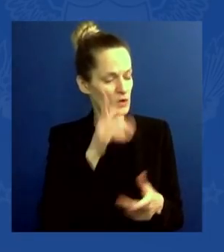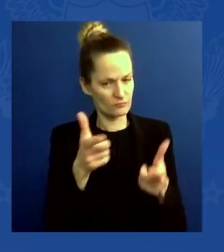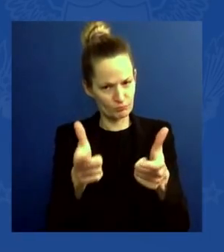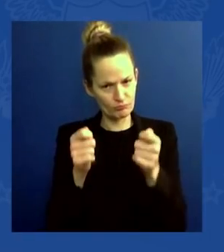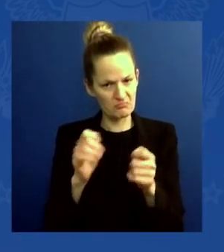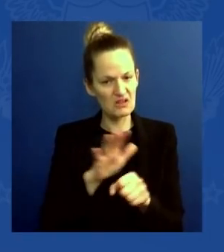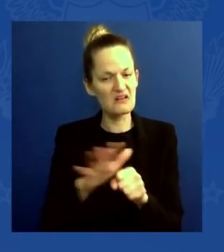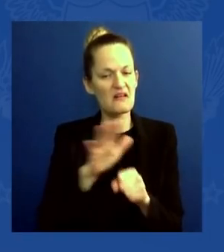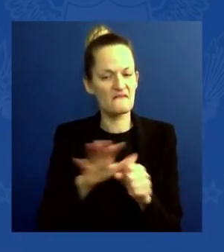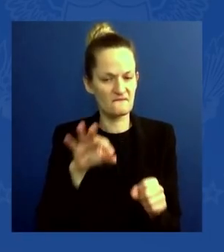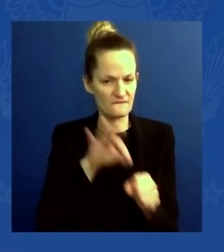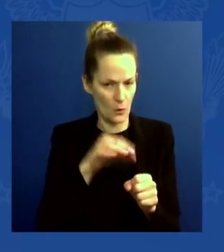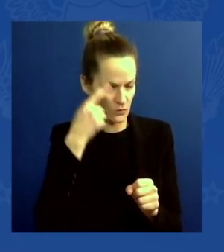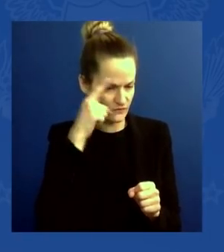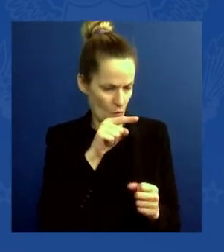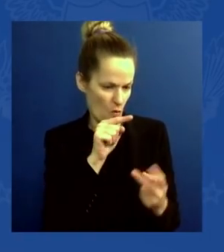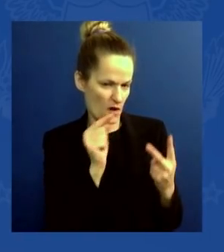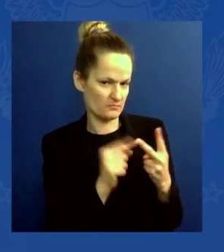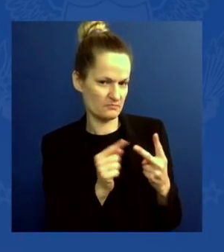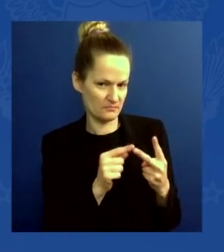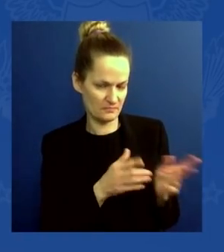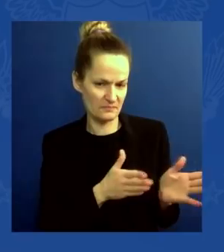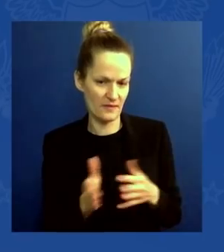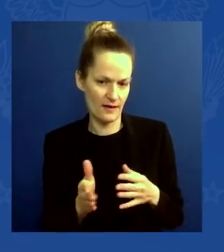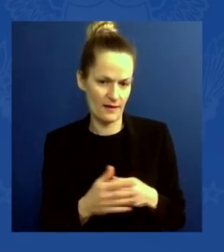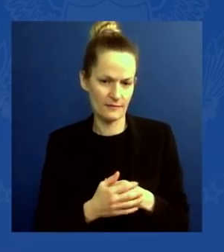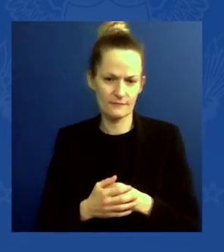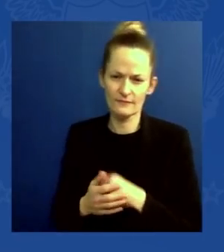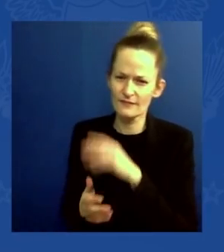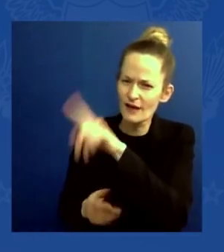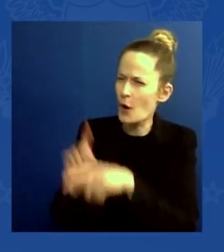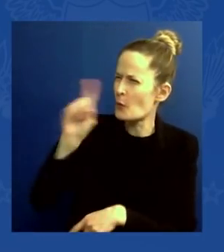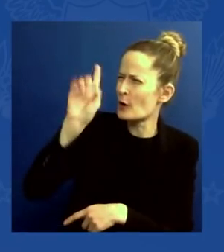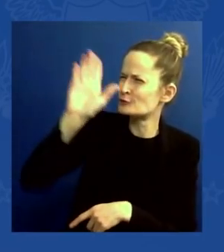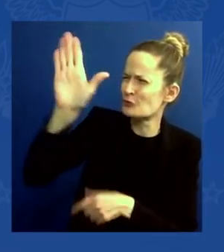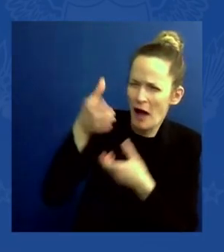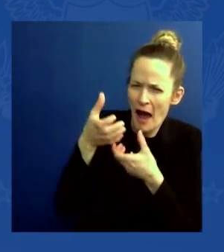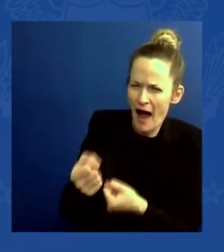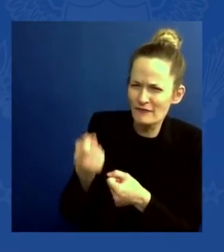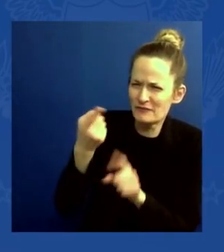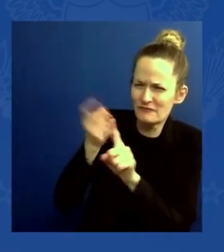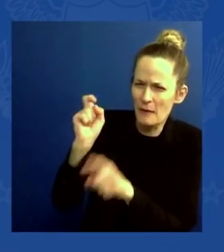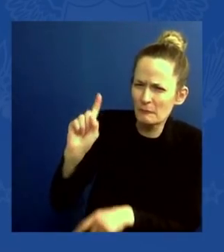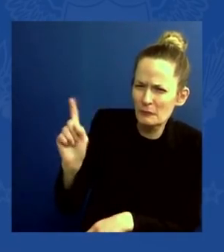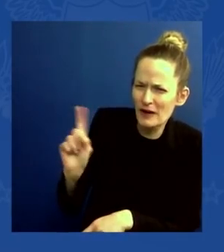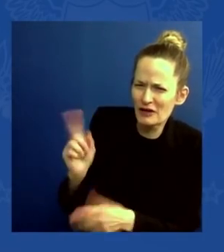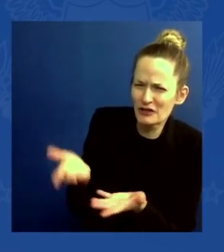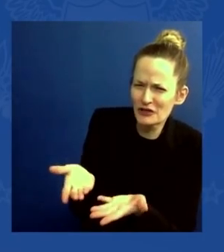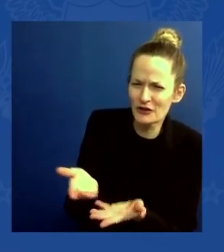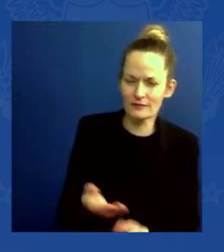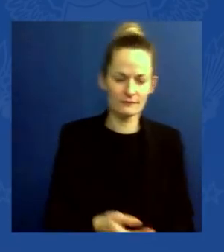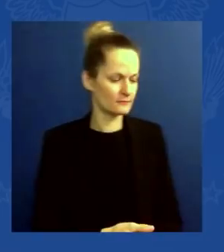The Press: Mr. President, you were forced to scrub paid family leave from your framework a couple of weeks ago --